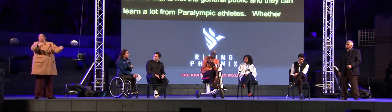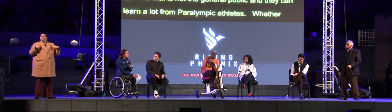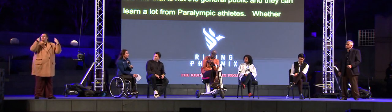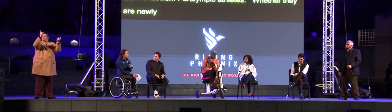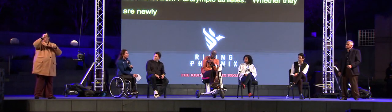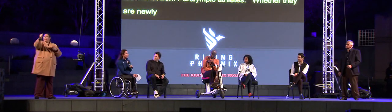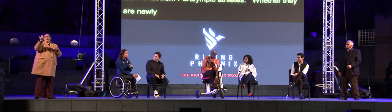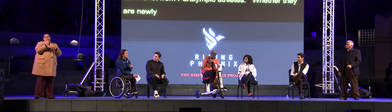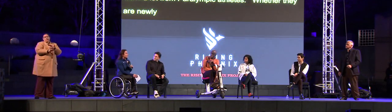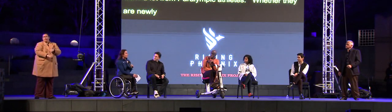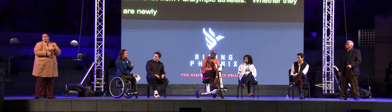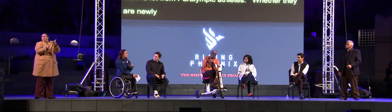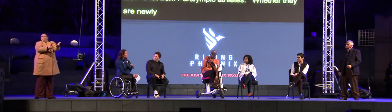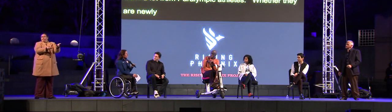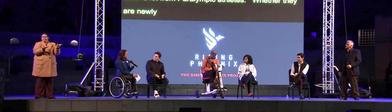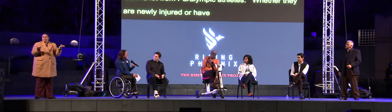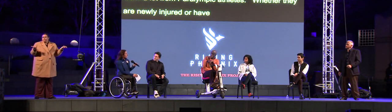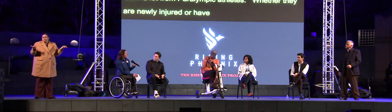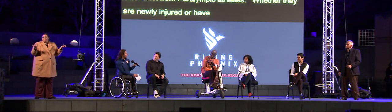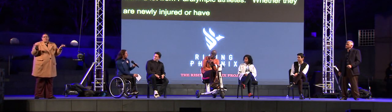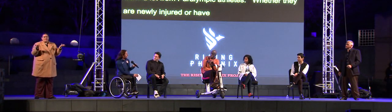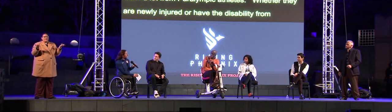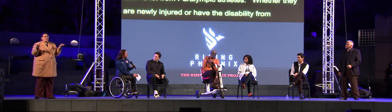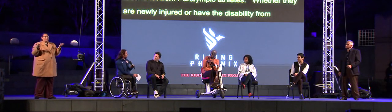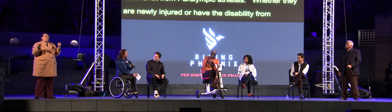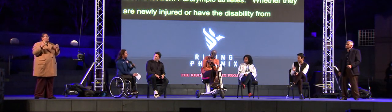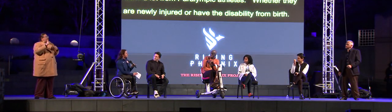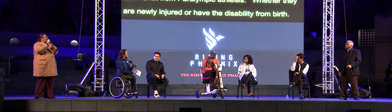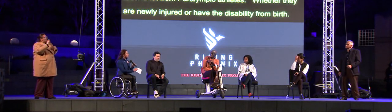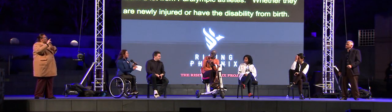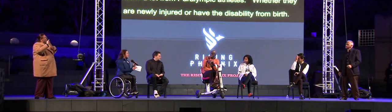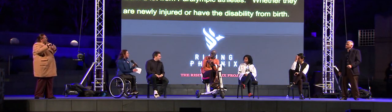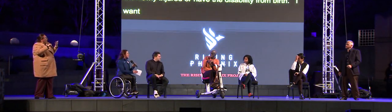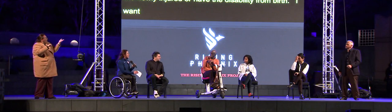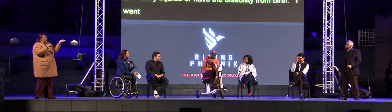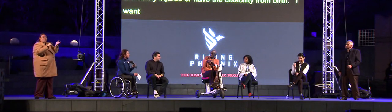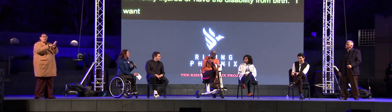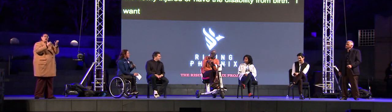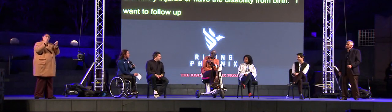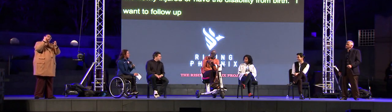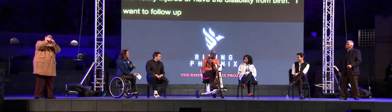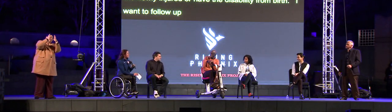from birth. And I just want to follow up with Leroy, what do you want to see the next six years?